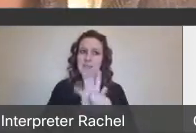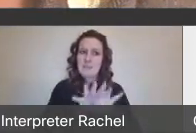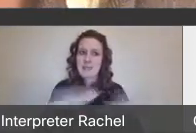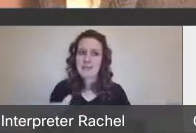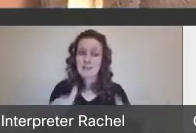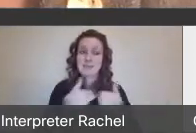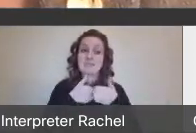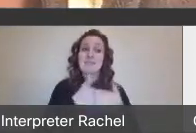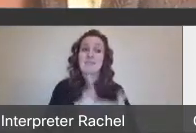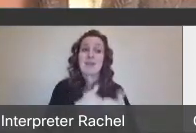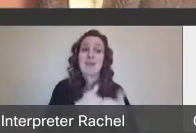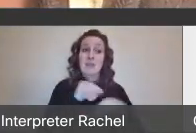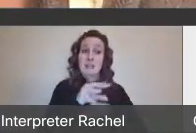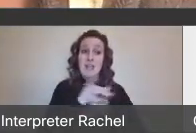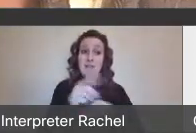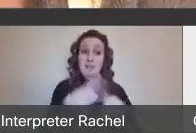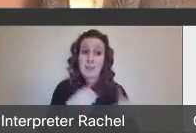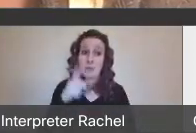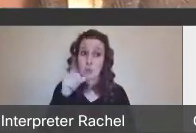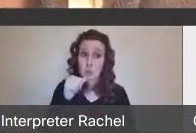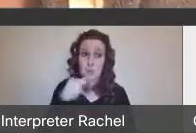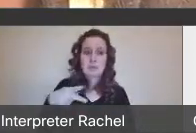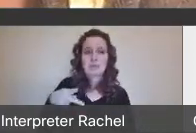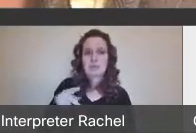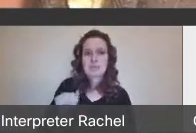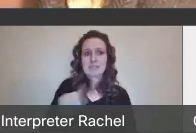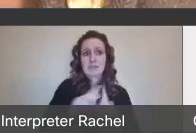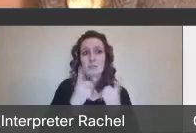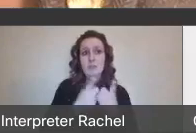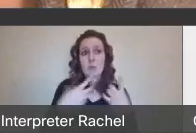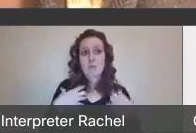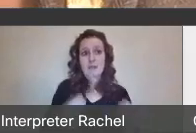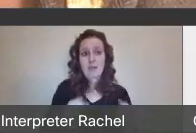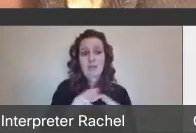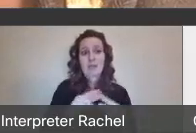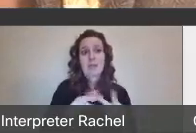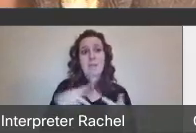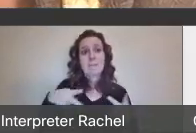guidance of the Pennsylvania Department of Health and the Pennsylvania Department of Education.